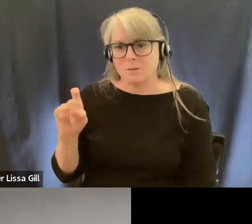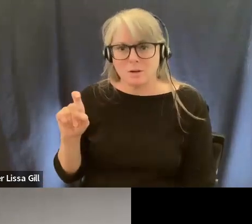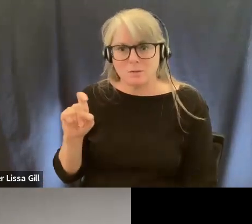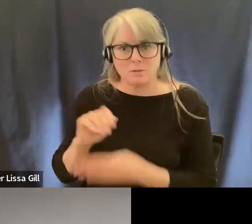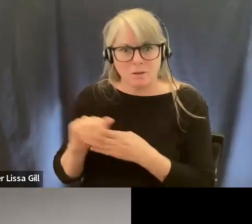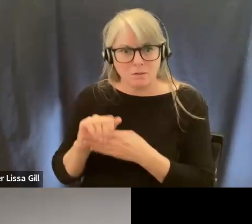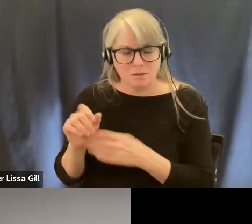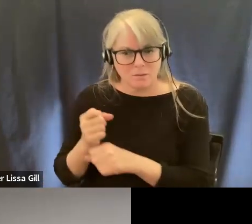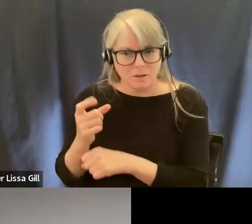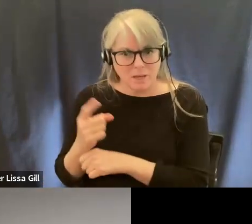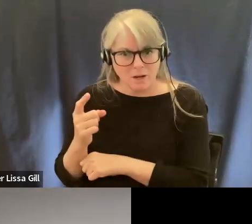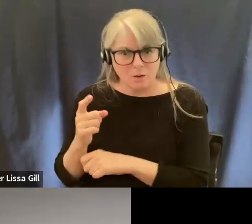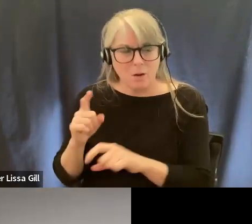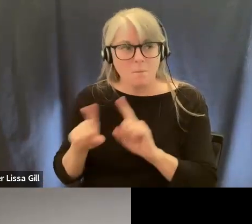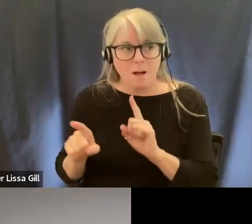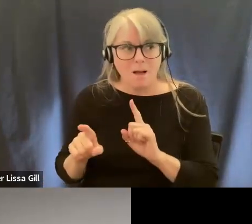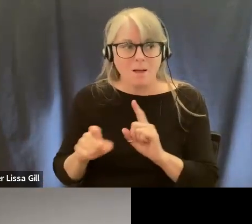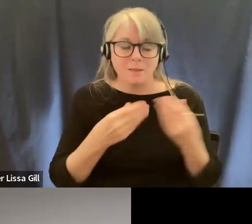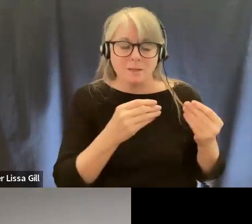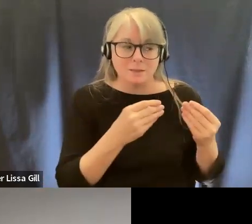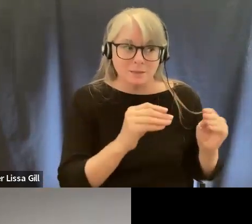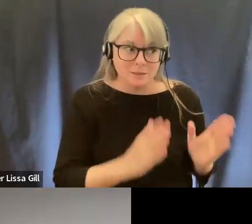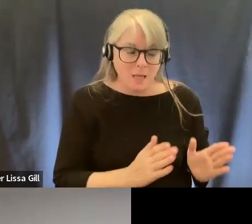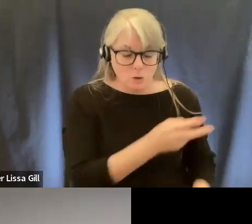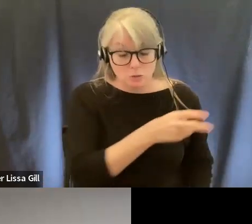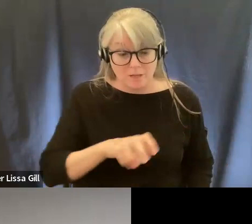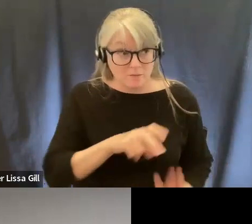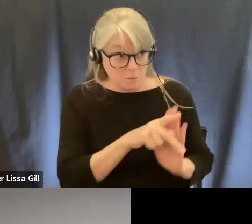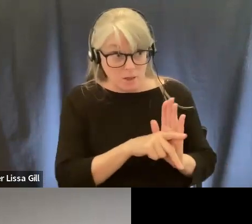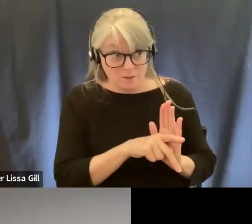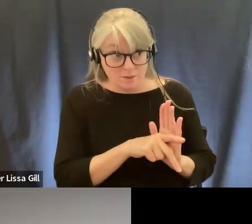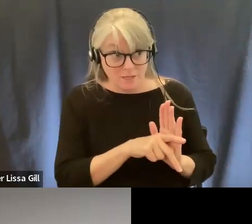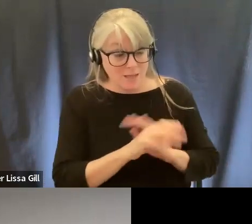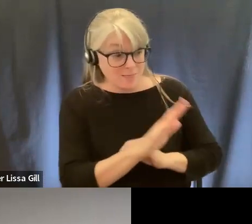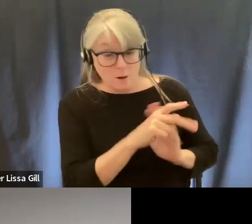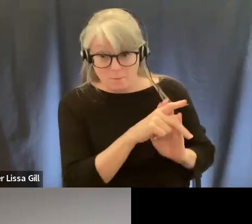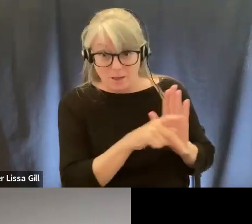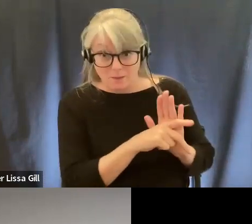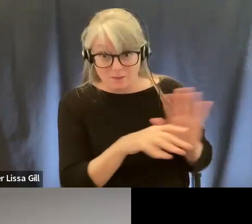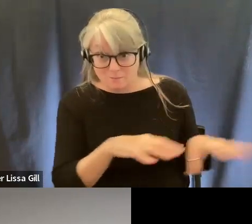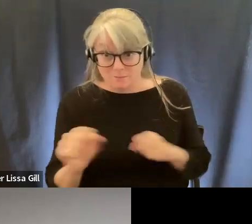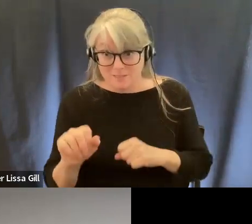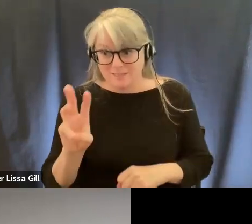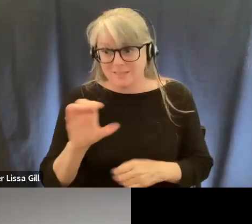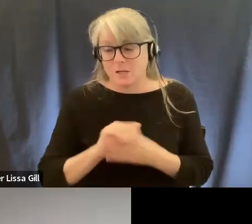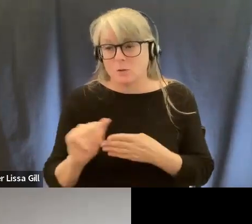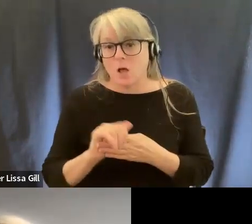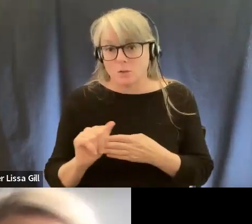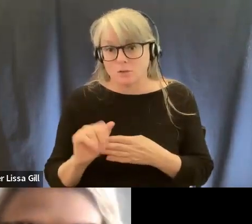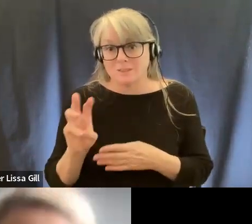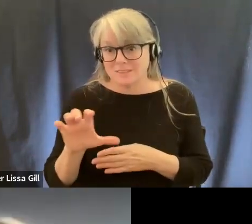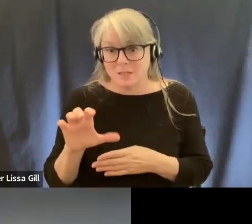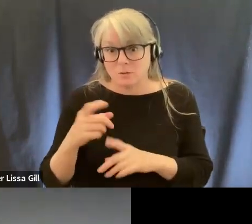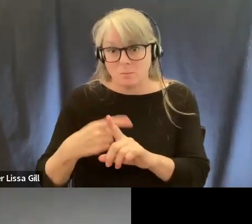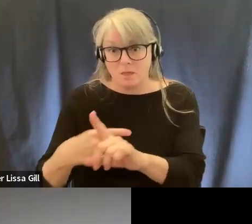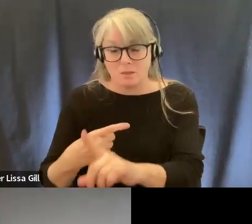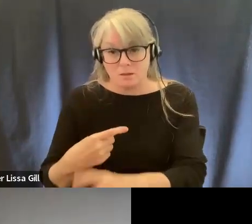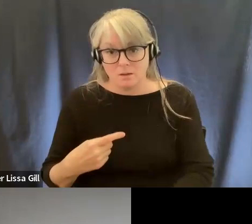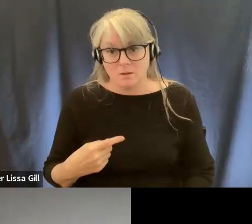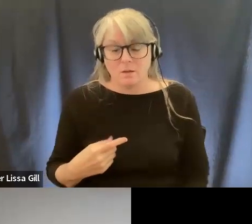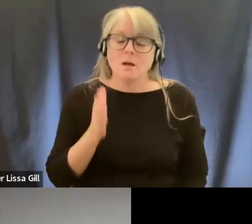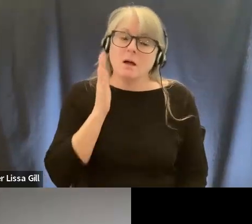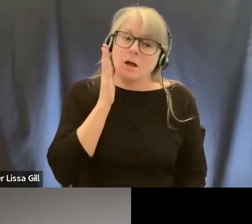A month. I will say, I'm taking yes a year when I say I'm glad.